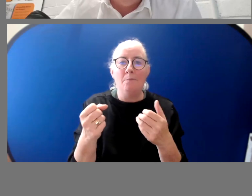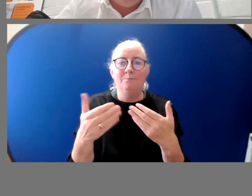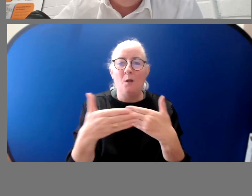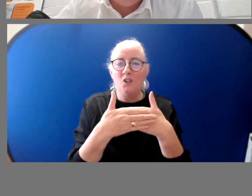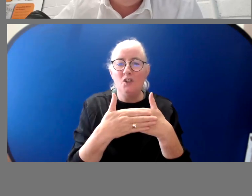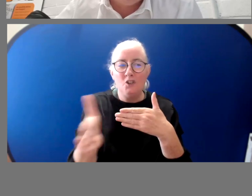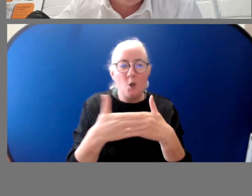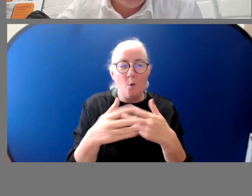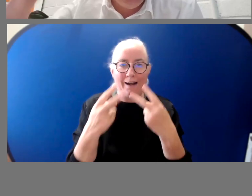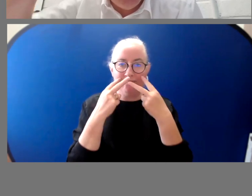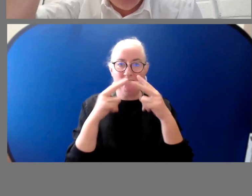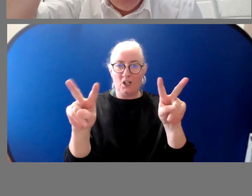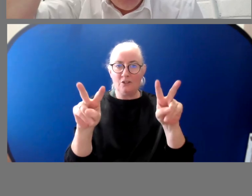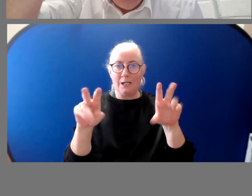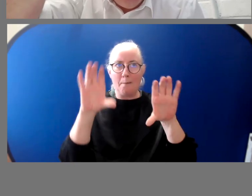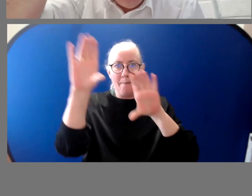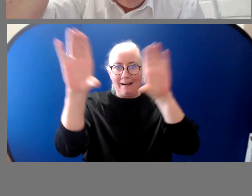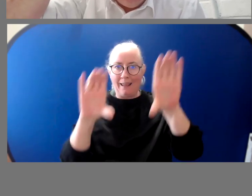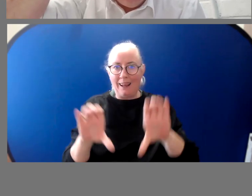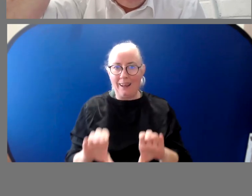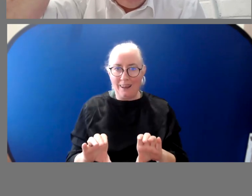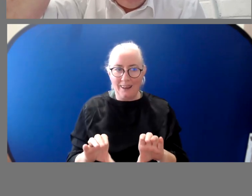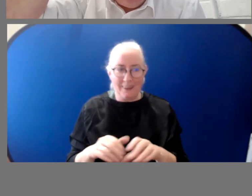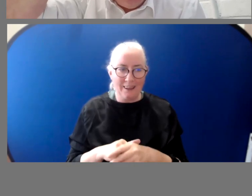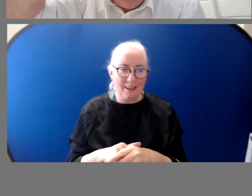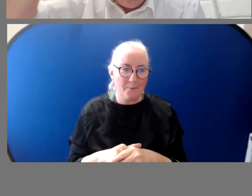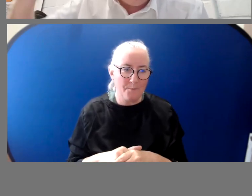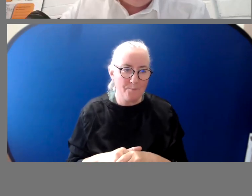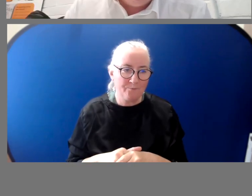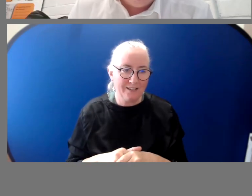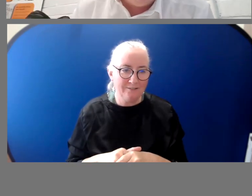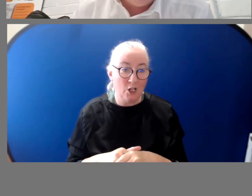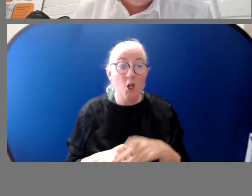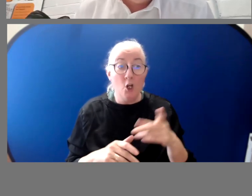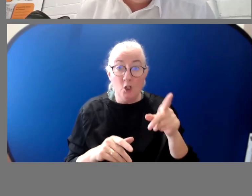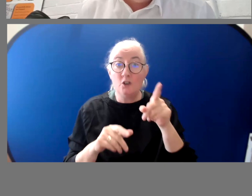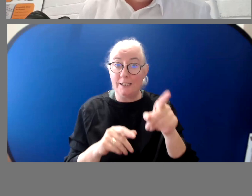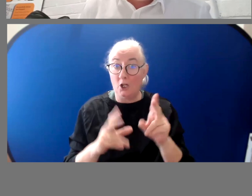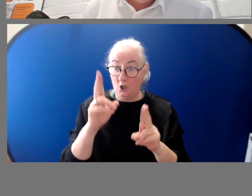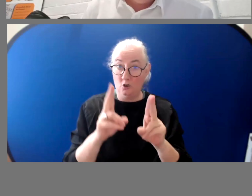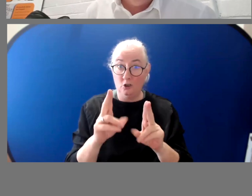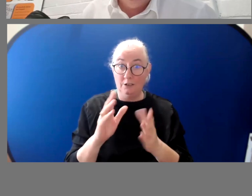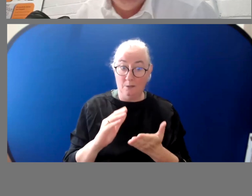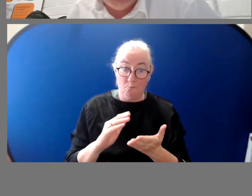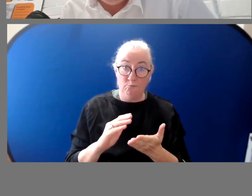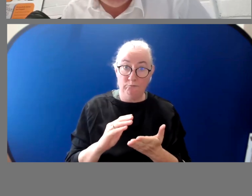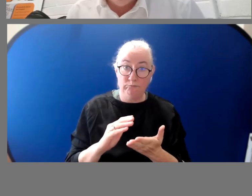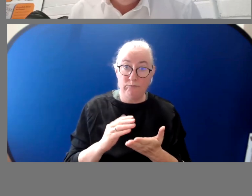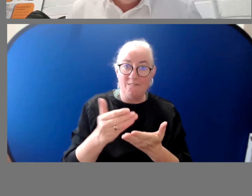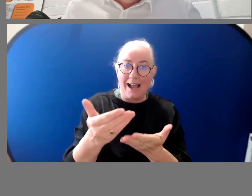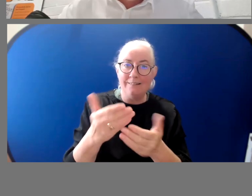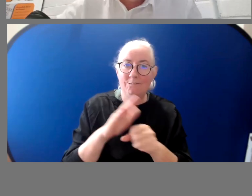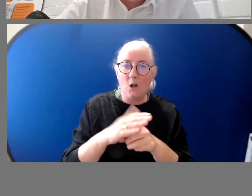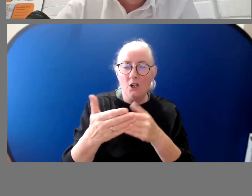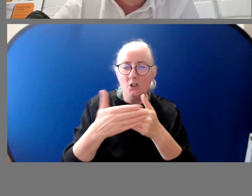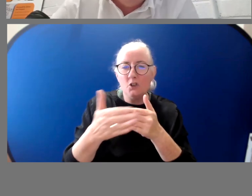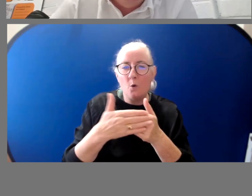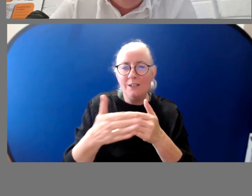so again so you know do vision panels should be provided for doors in circulation routes and the